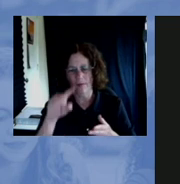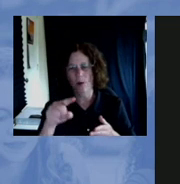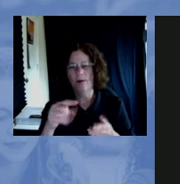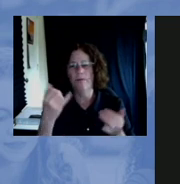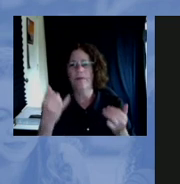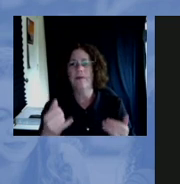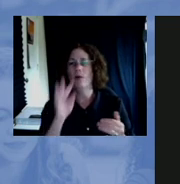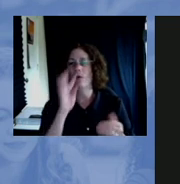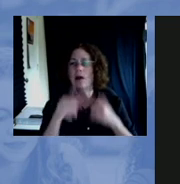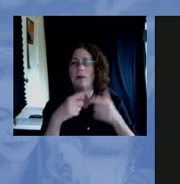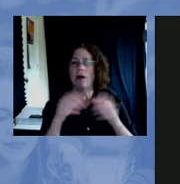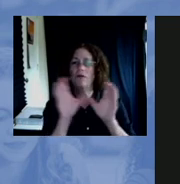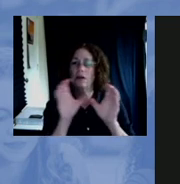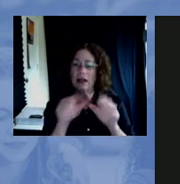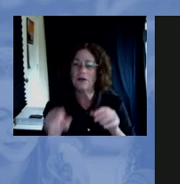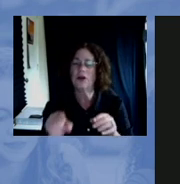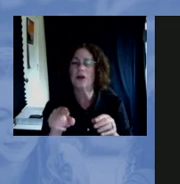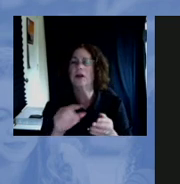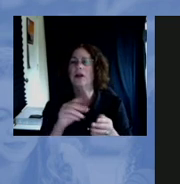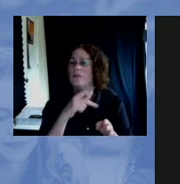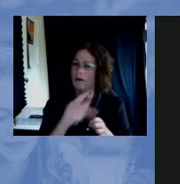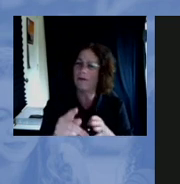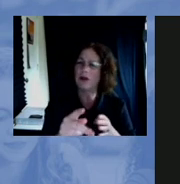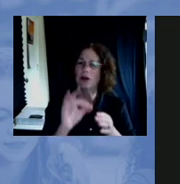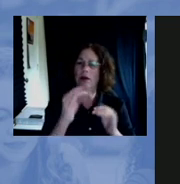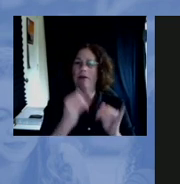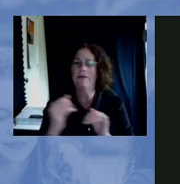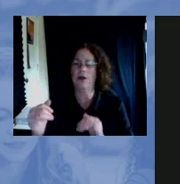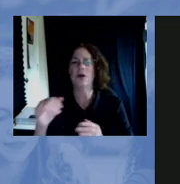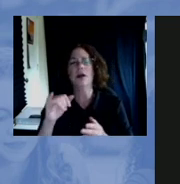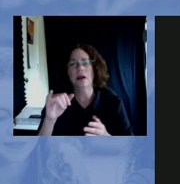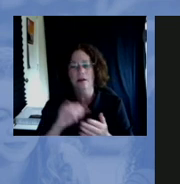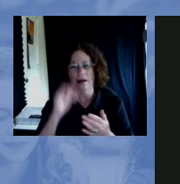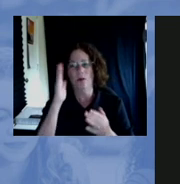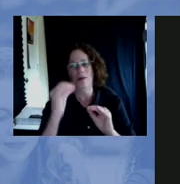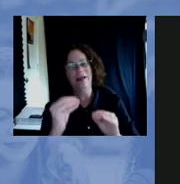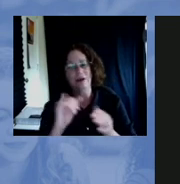PROFESSIONALIZATION, THE INDIVIDUAL THAT'S GOING TO BE IN FRONT OF THAT CHILD.